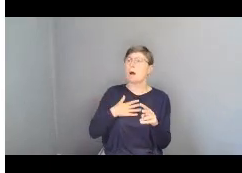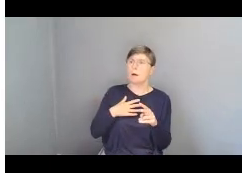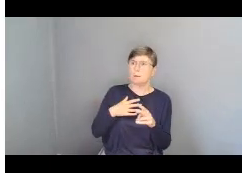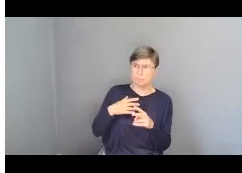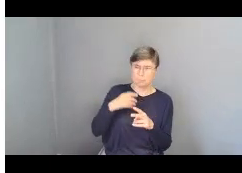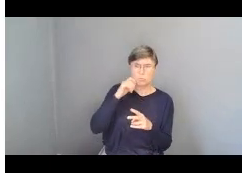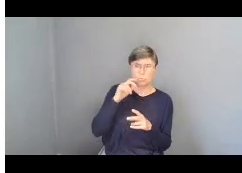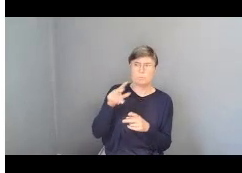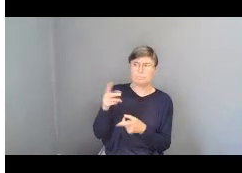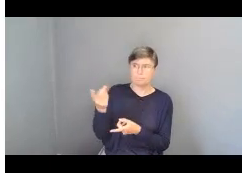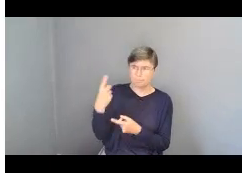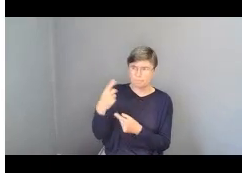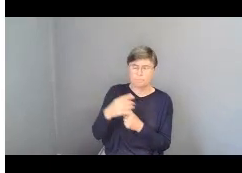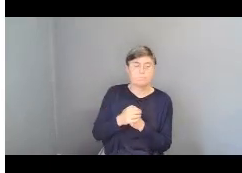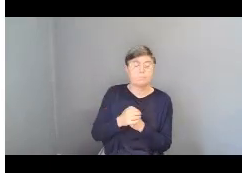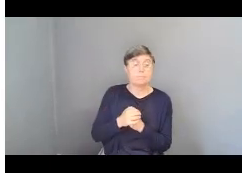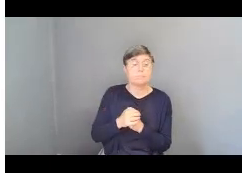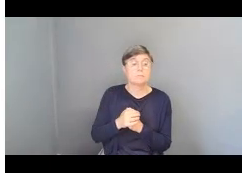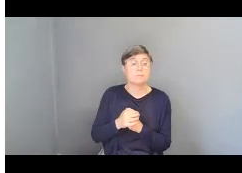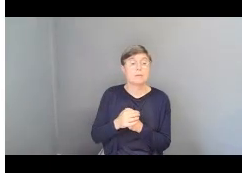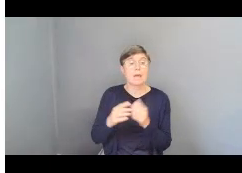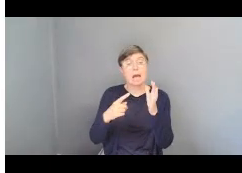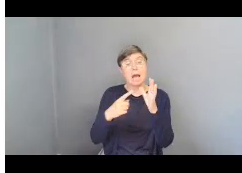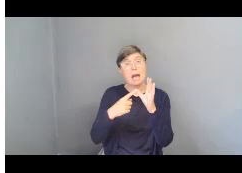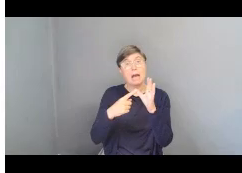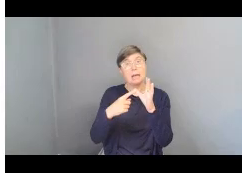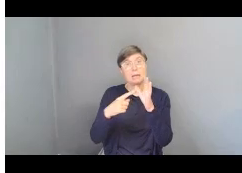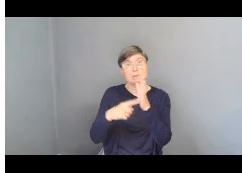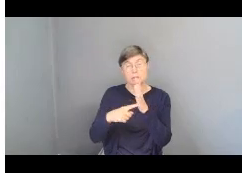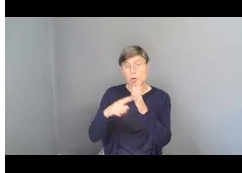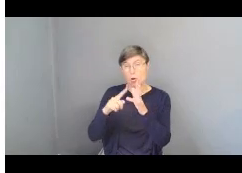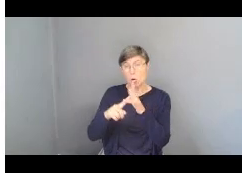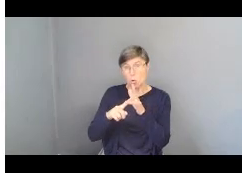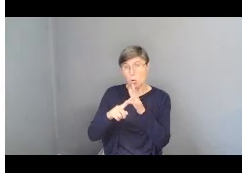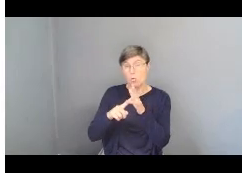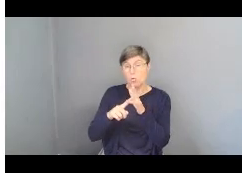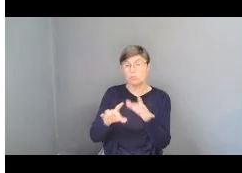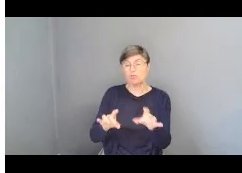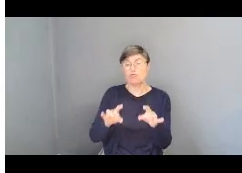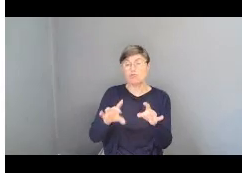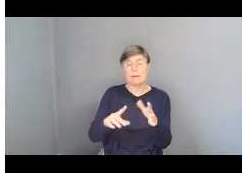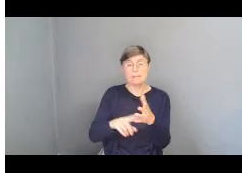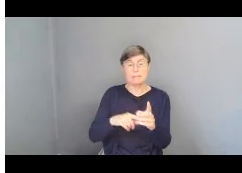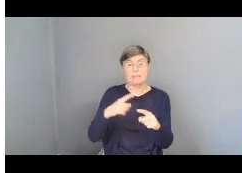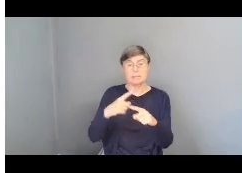resources to help you learn more about employees and contractors.